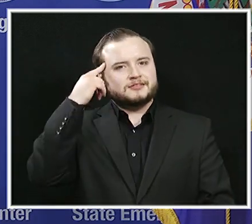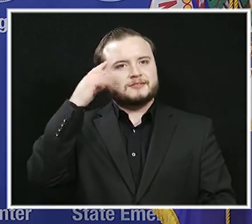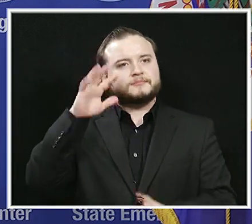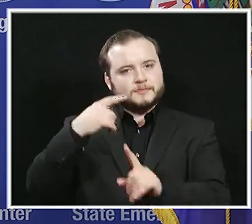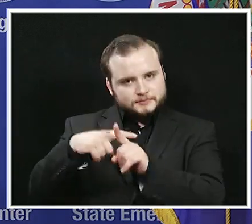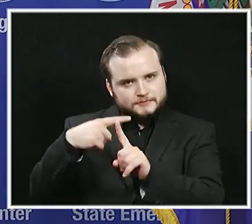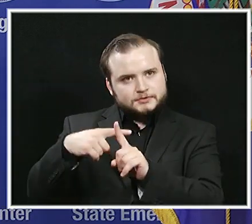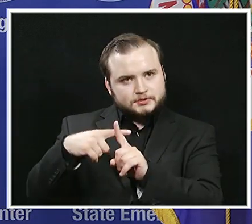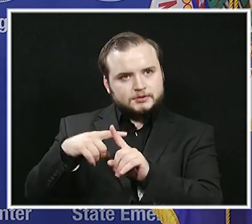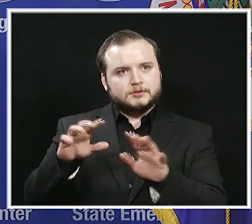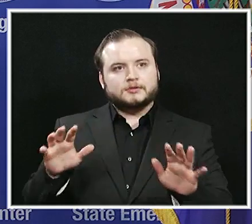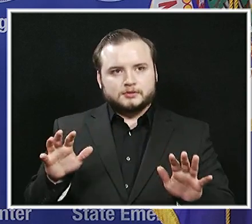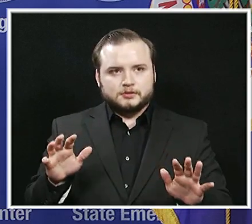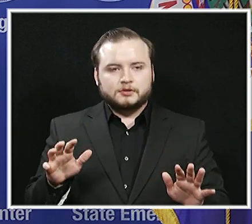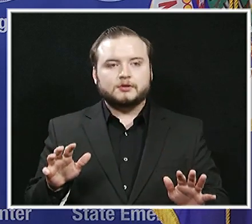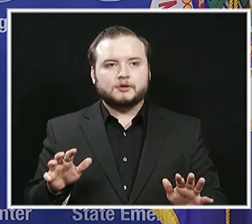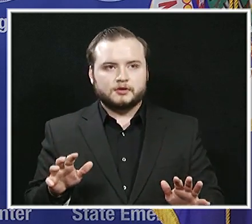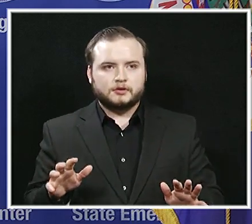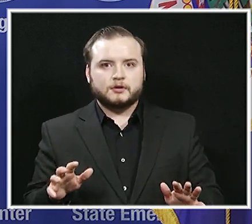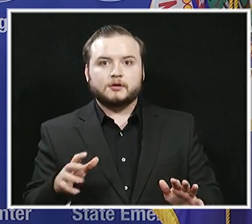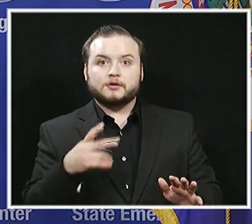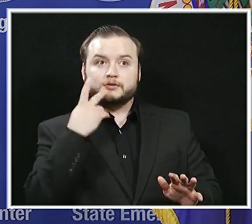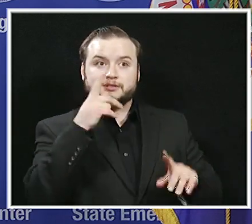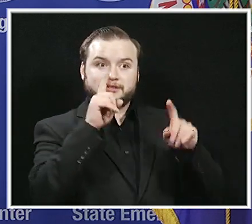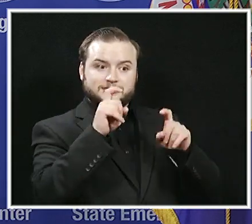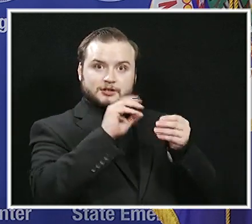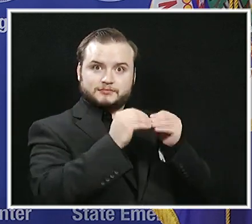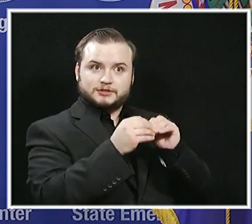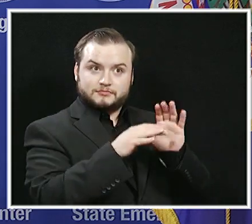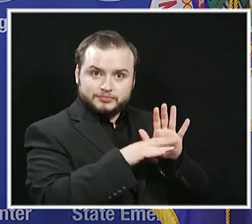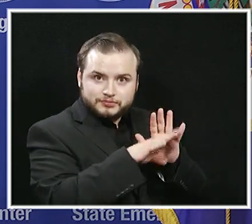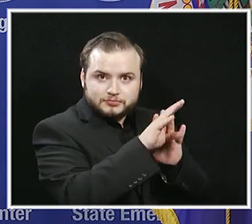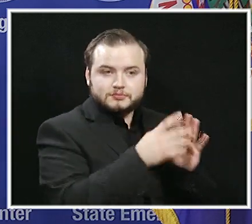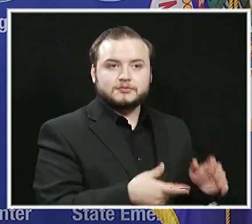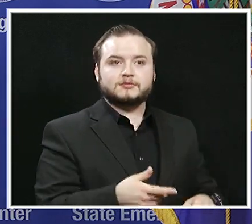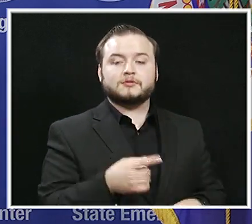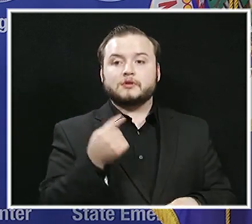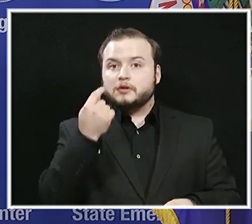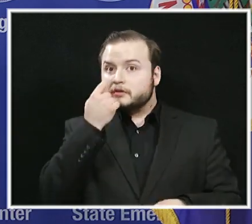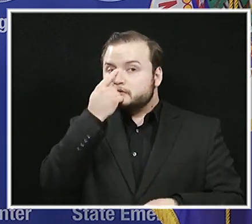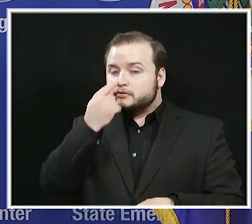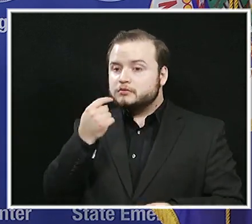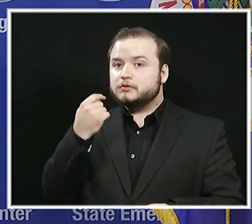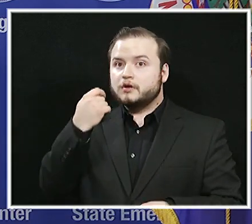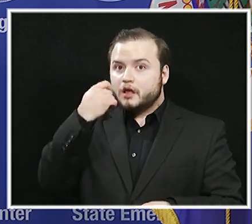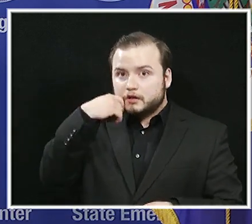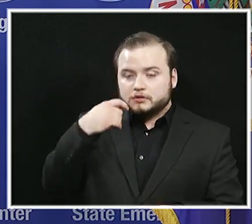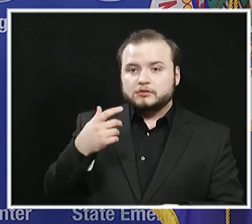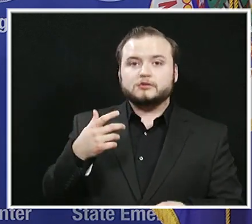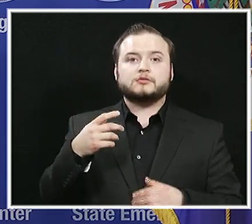see just the May 18th as, ah, it's another deadline or whatever. Things have changed here and they've changed for the positive.